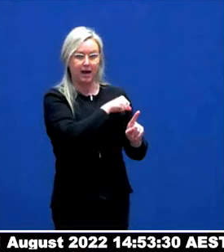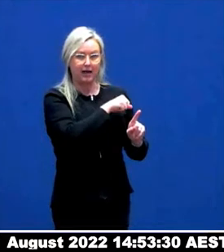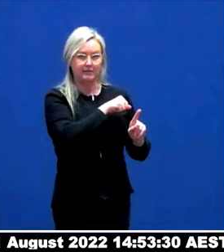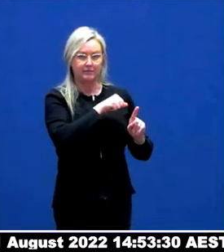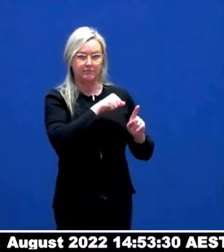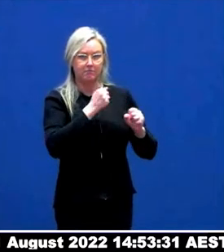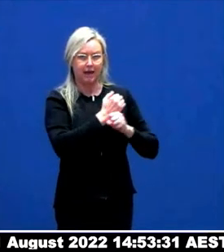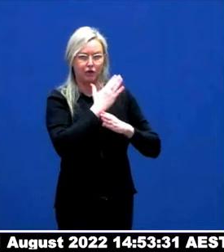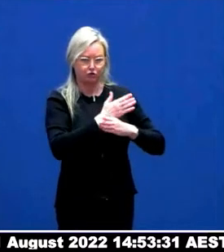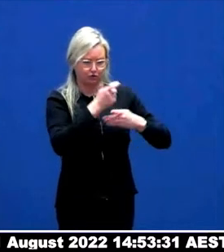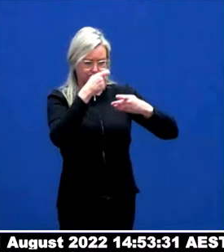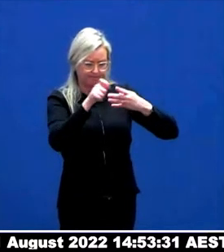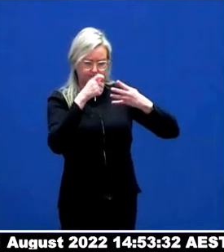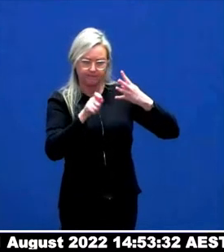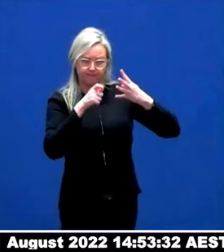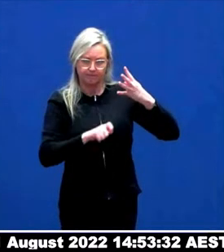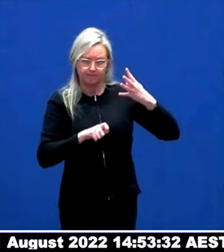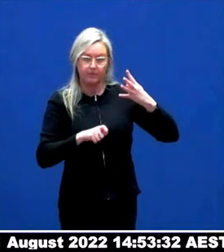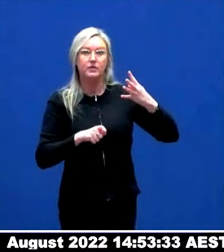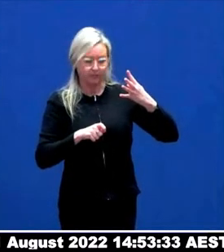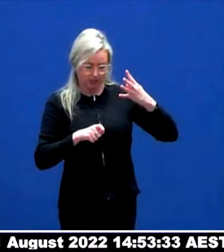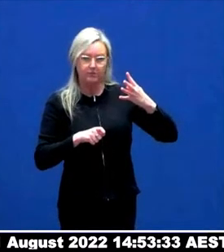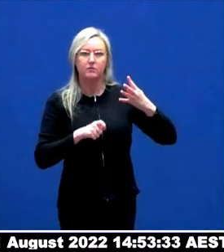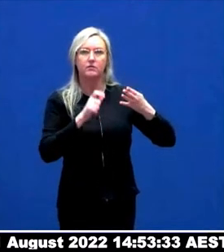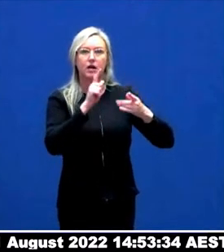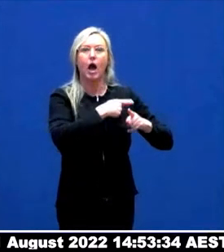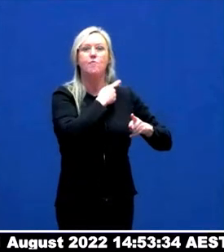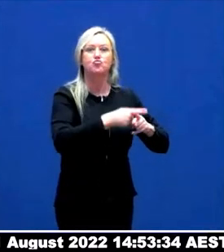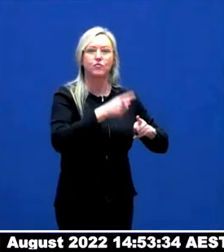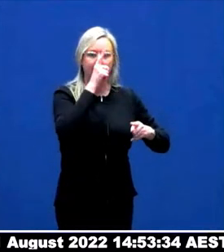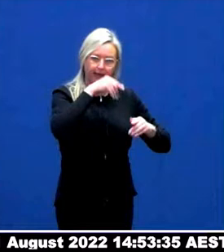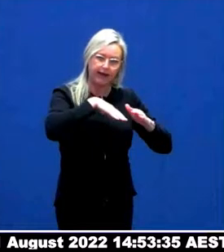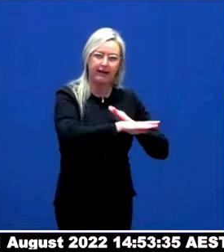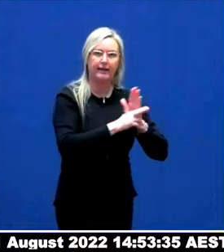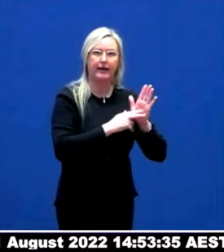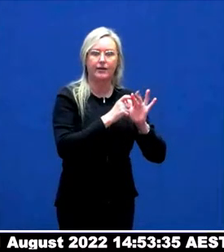So that what you're referring to is the third of the requirements, namely.